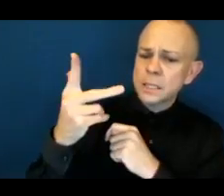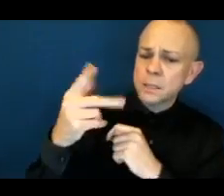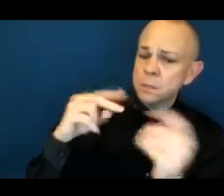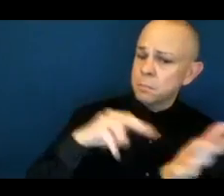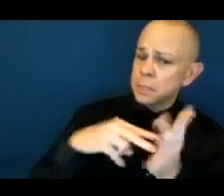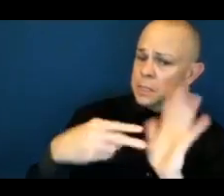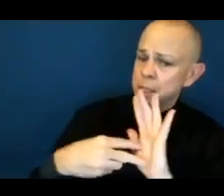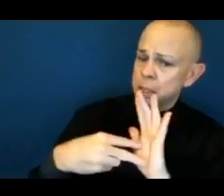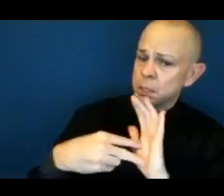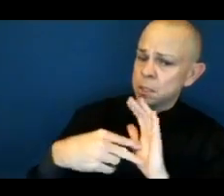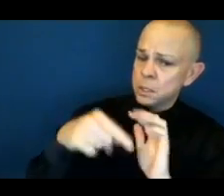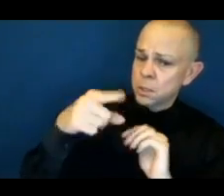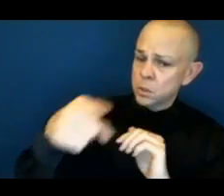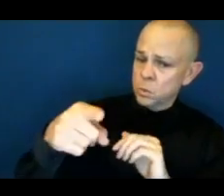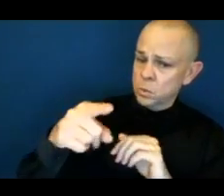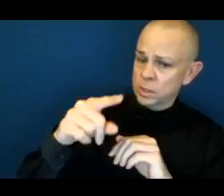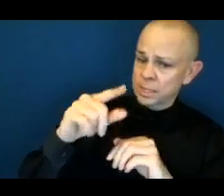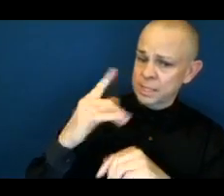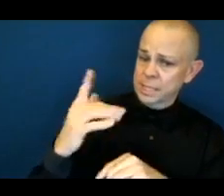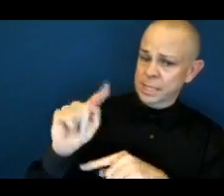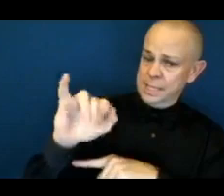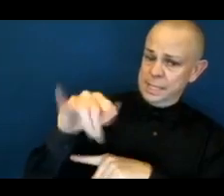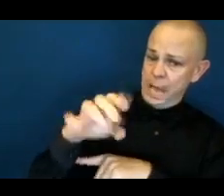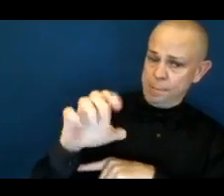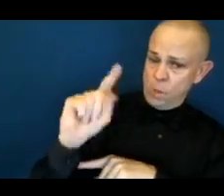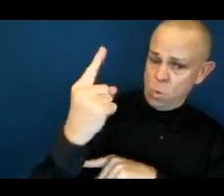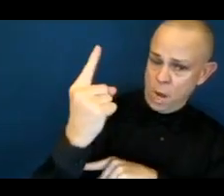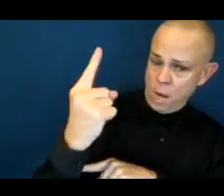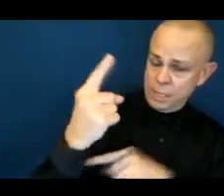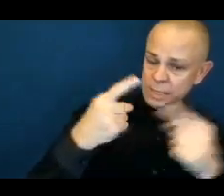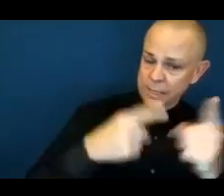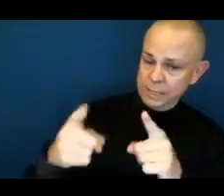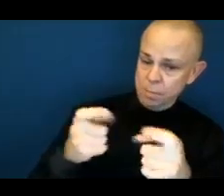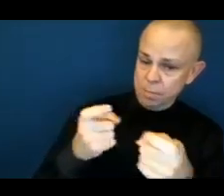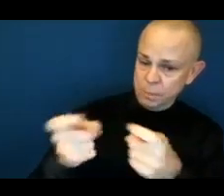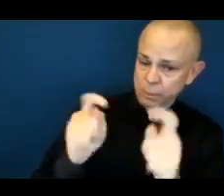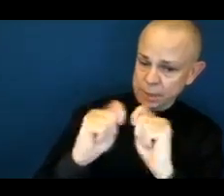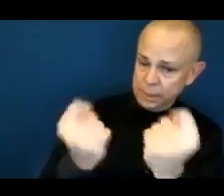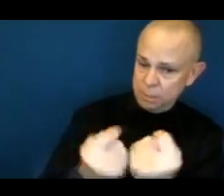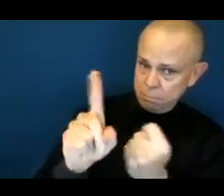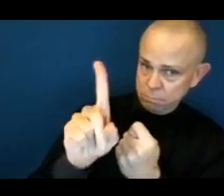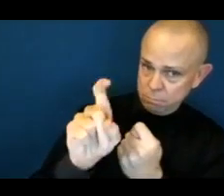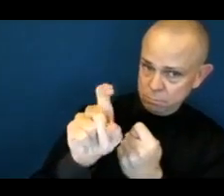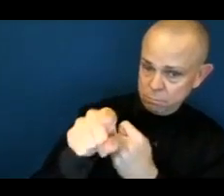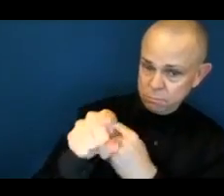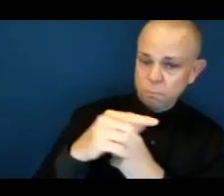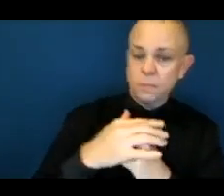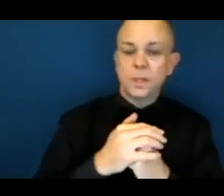you clarify oh sure certainly uh we are who are a type one uh incident management team in the pacific northwest